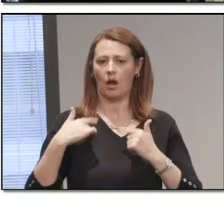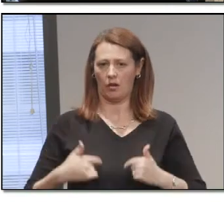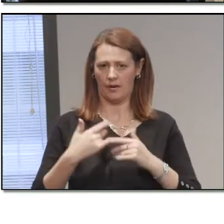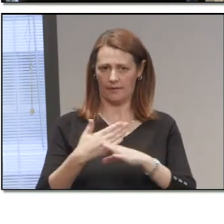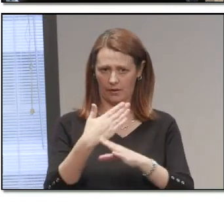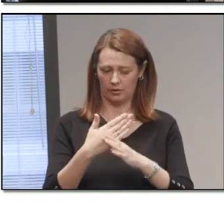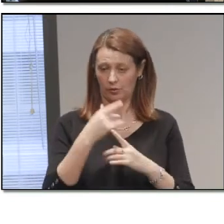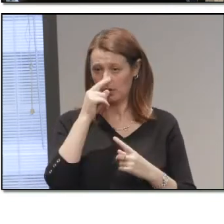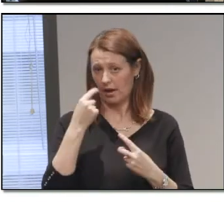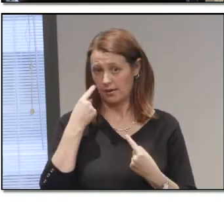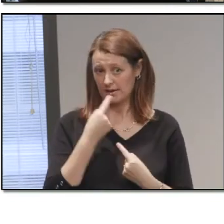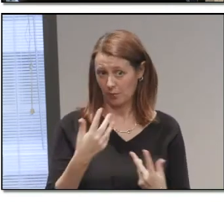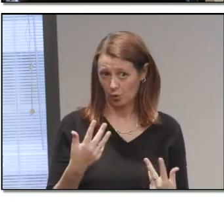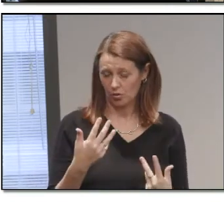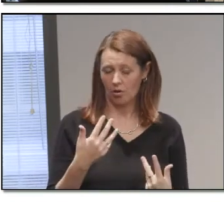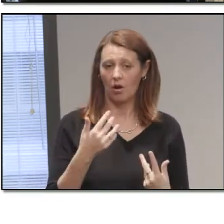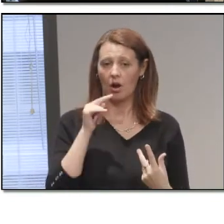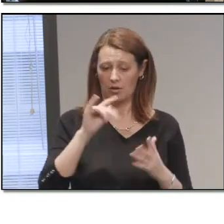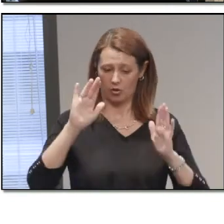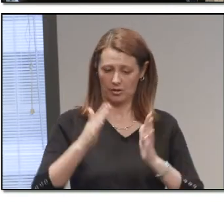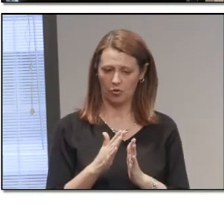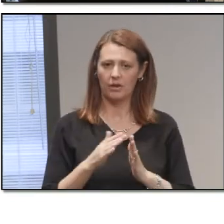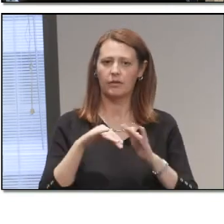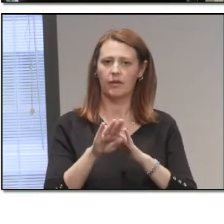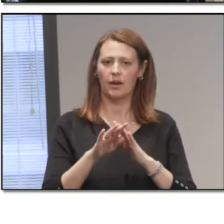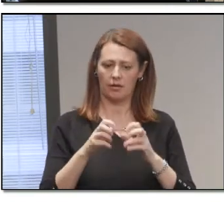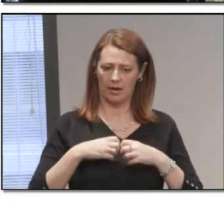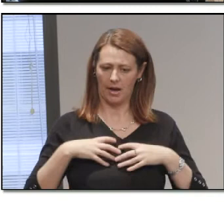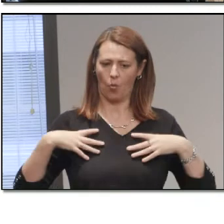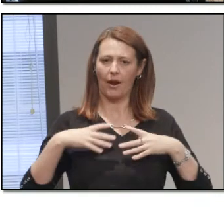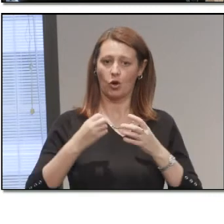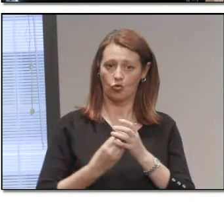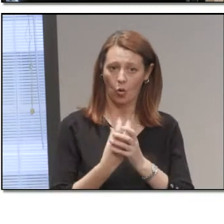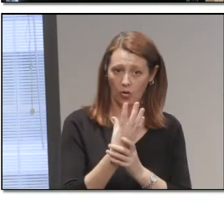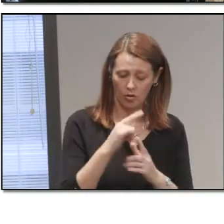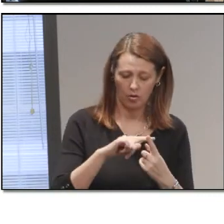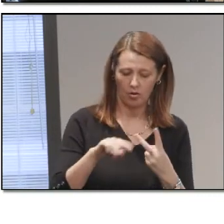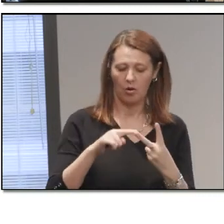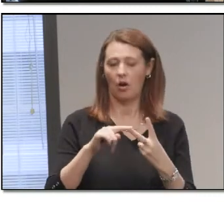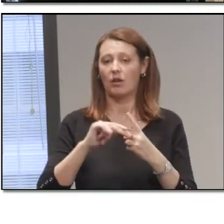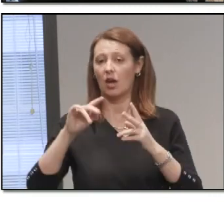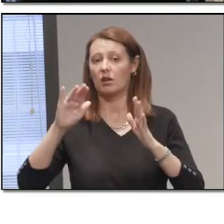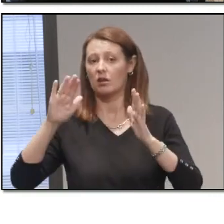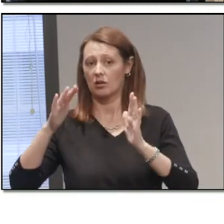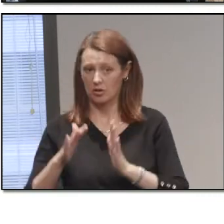exposures that decrease airway growth. You can have exposures that decrease somatic growth,